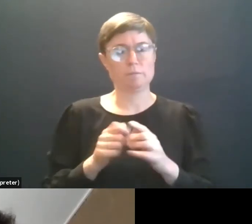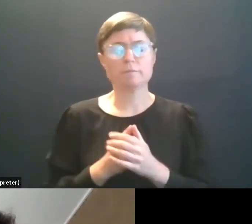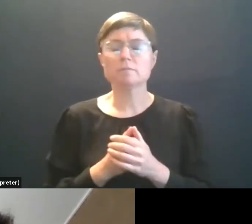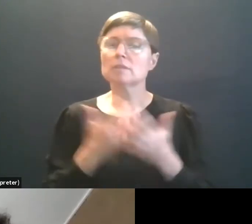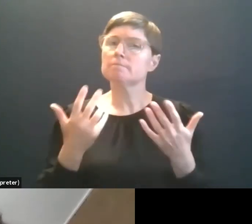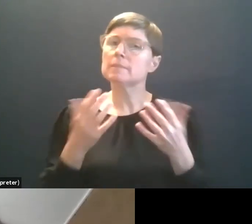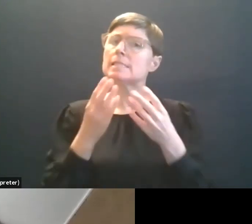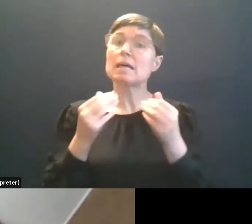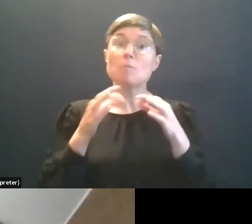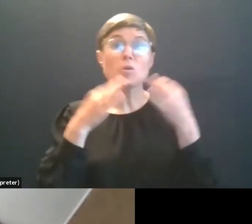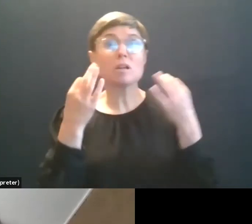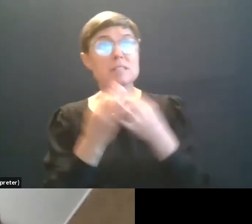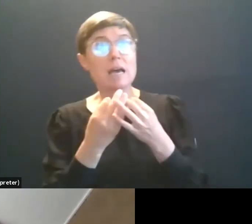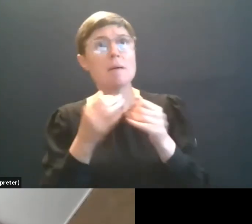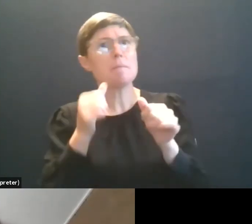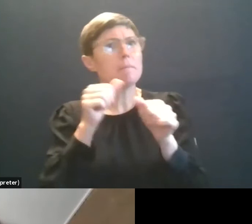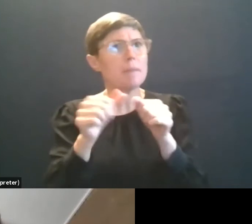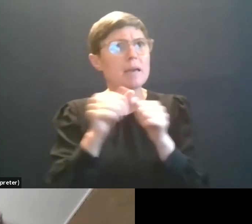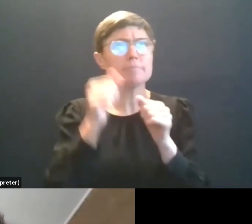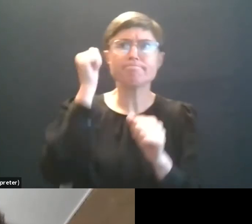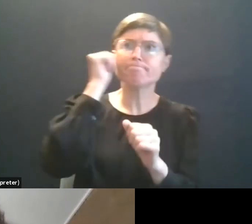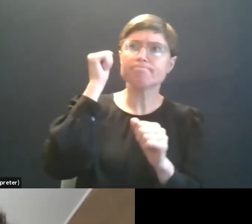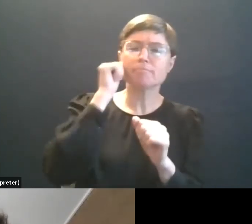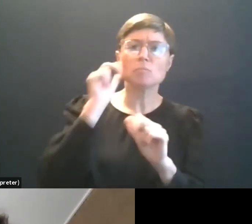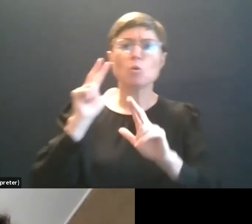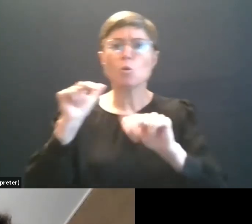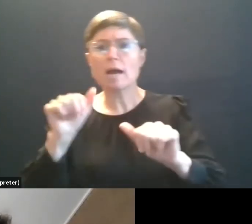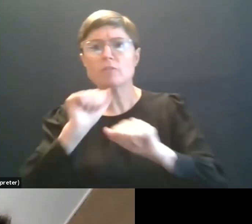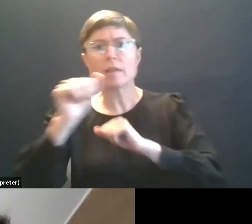are getting better at promoting and taking care of their employees and their employees'